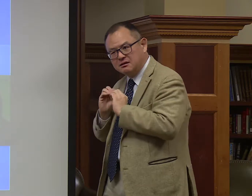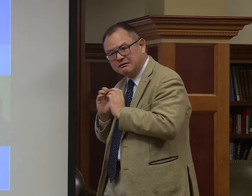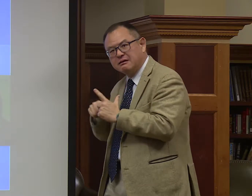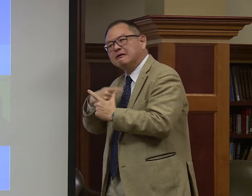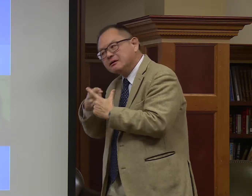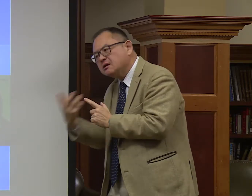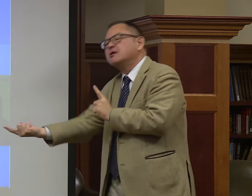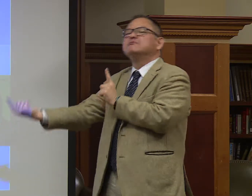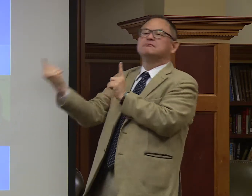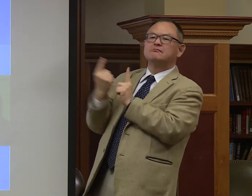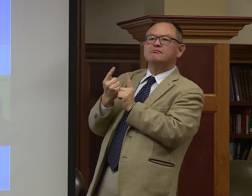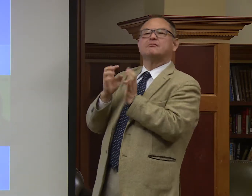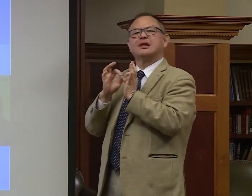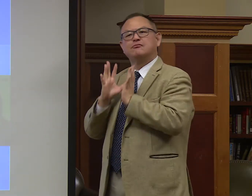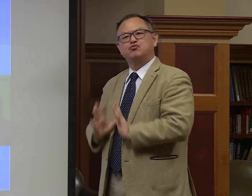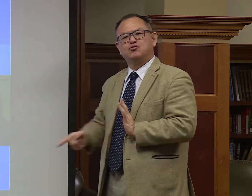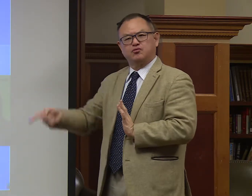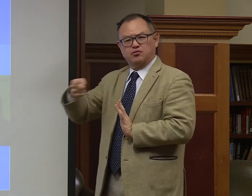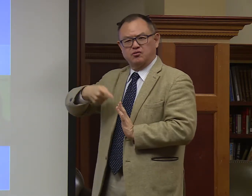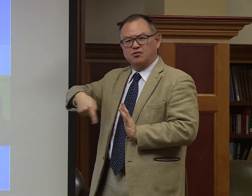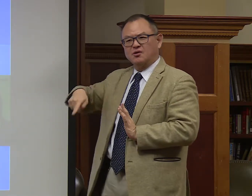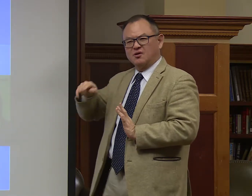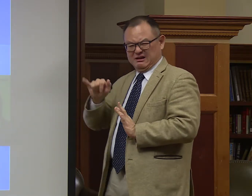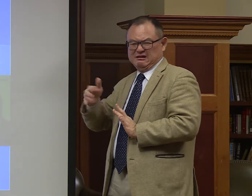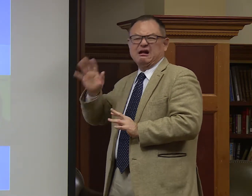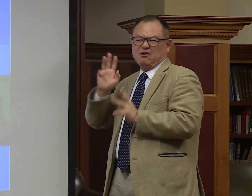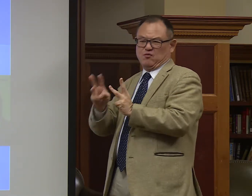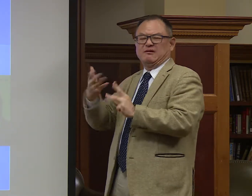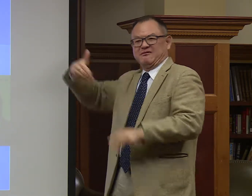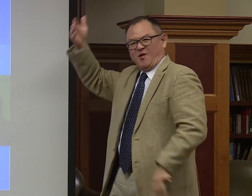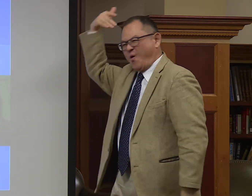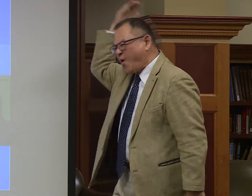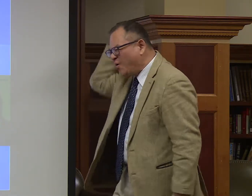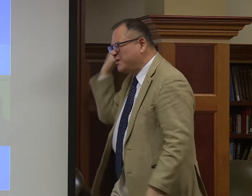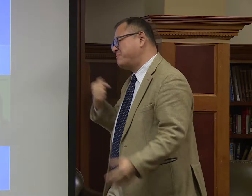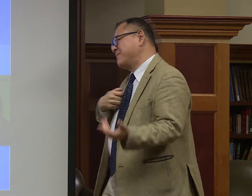I taught them some sign language, and, oh, goodness, that was a long time ago.